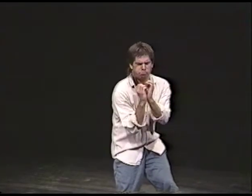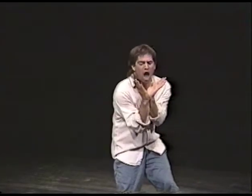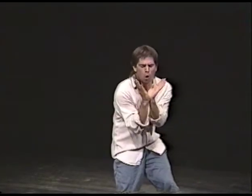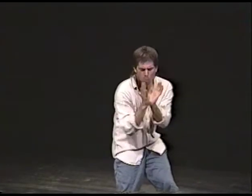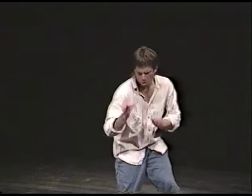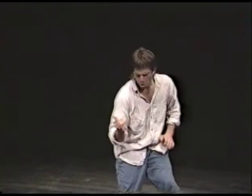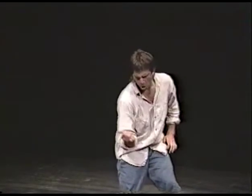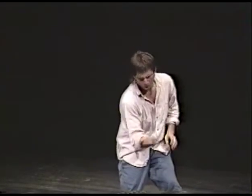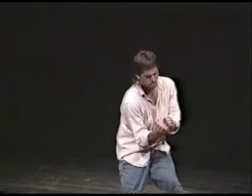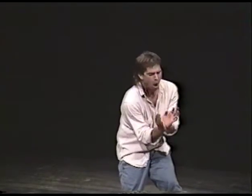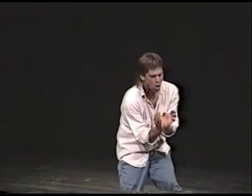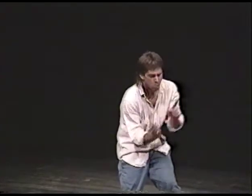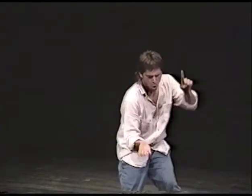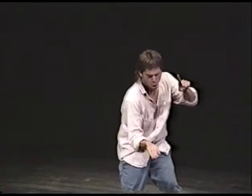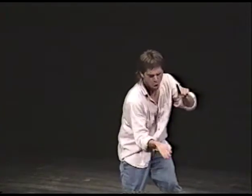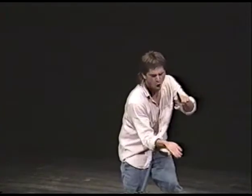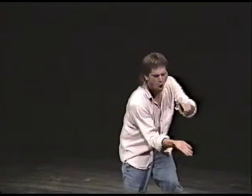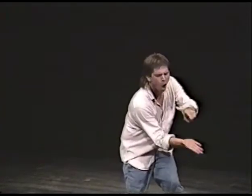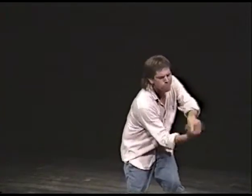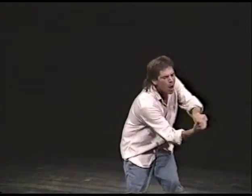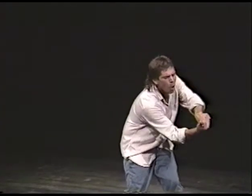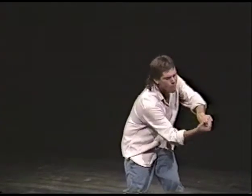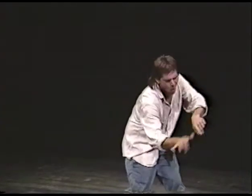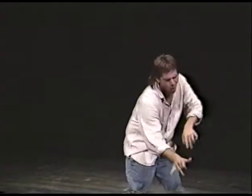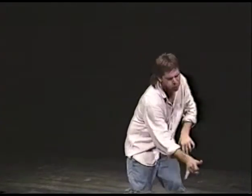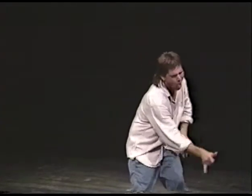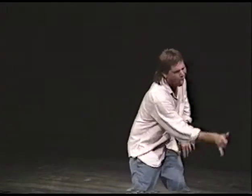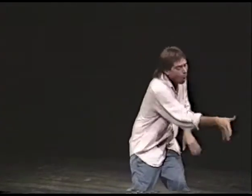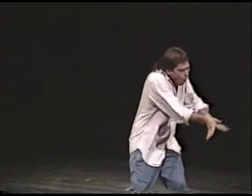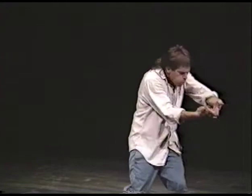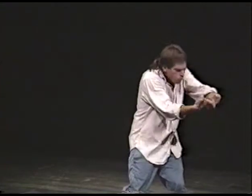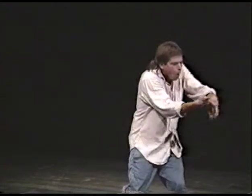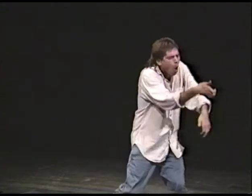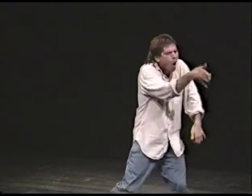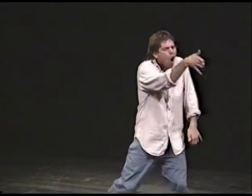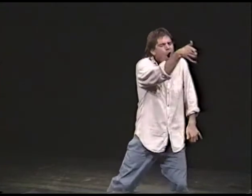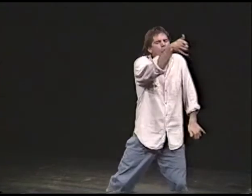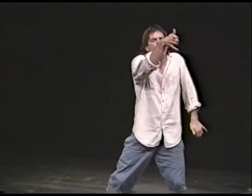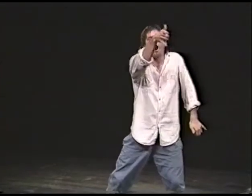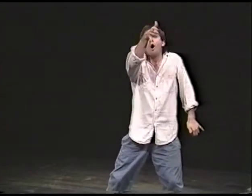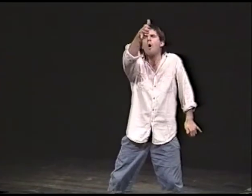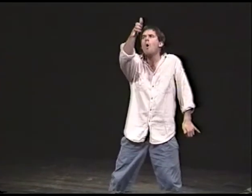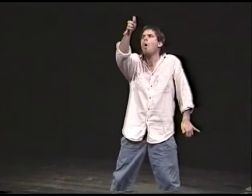Bomb bay doors open, catches the bomb neatly and flies off.